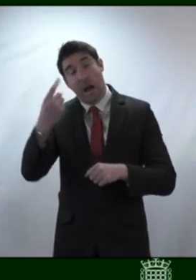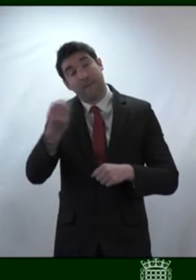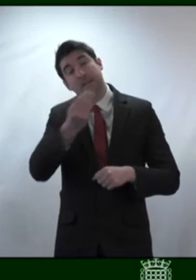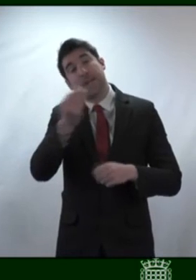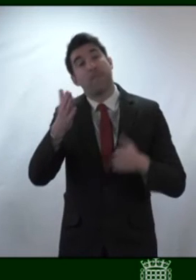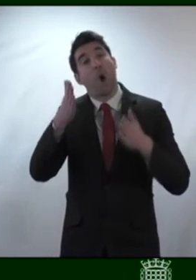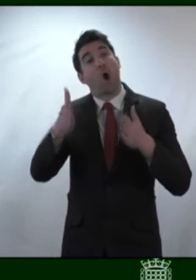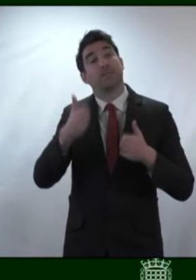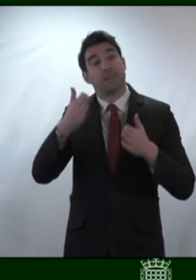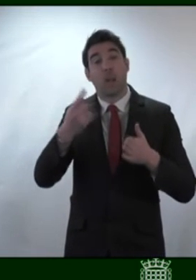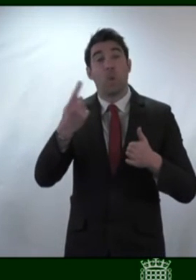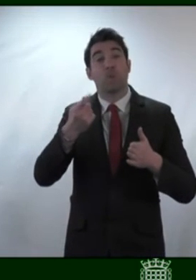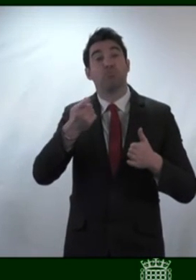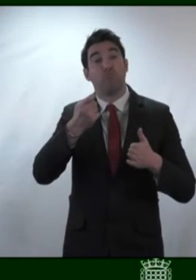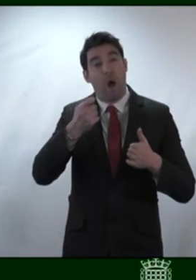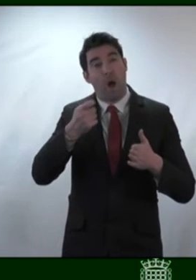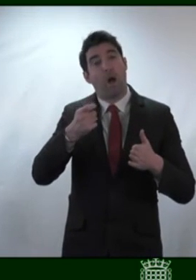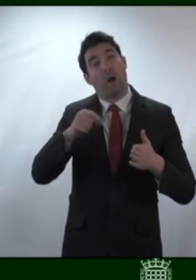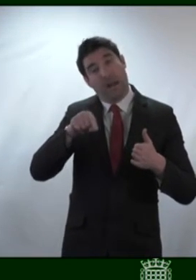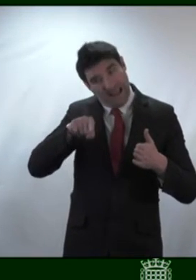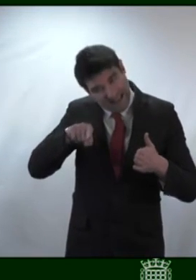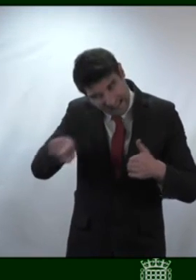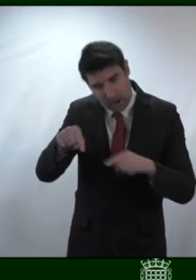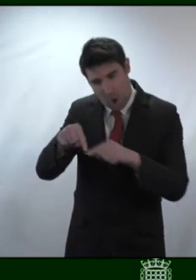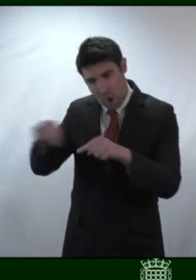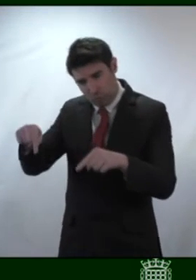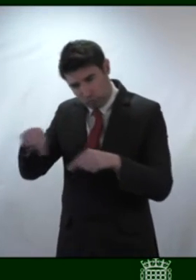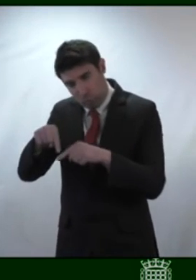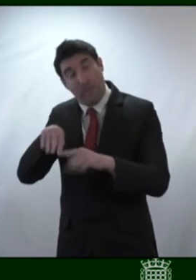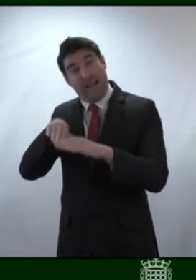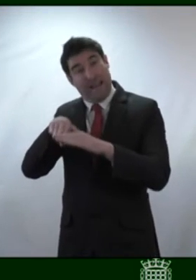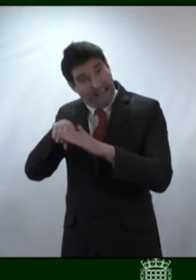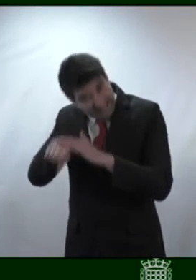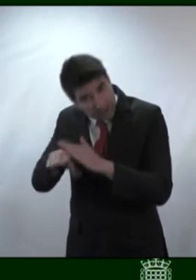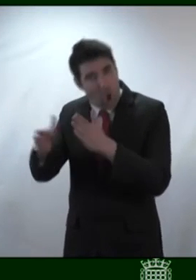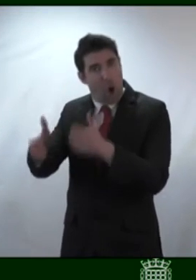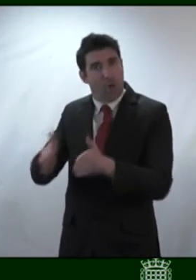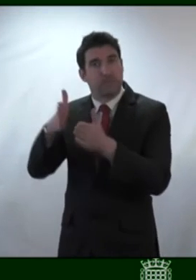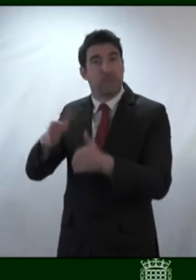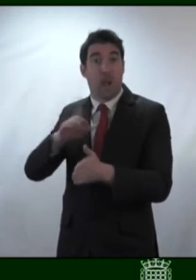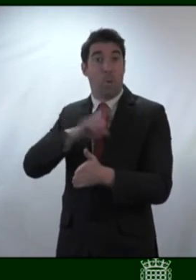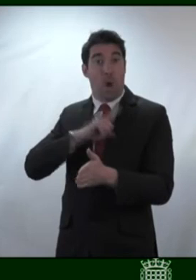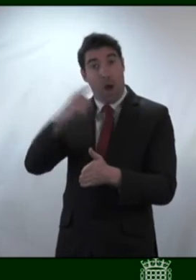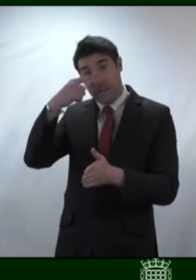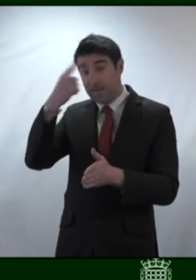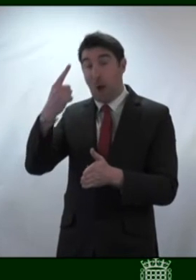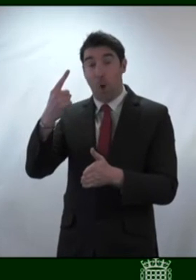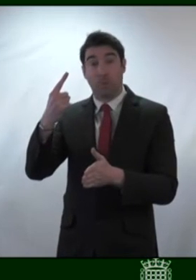Will the Prime Minister engage with me and allow me the opportunity to help him do a good thing?